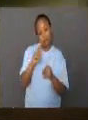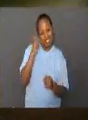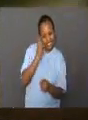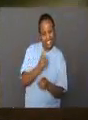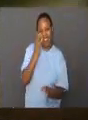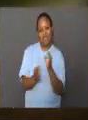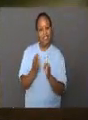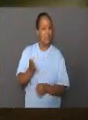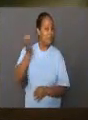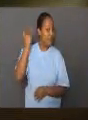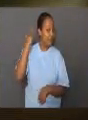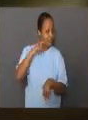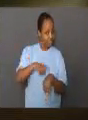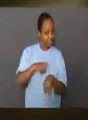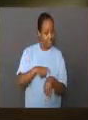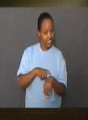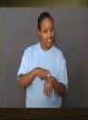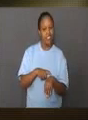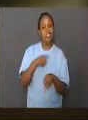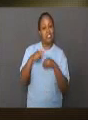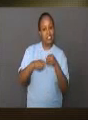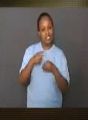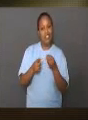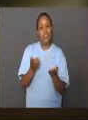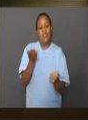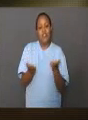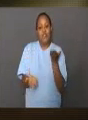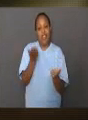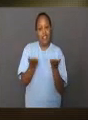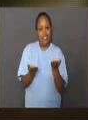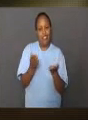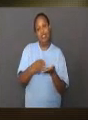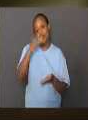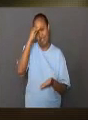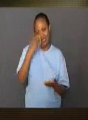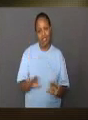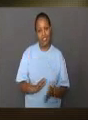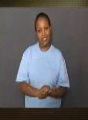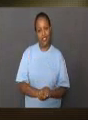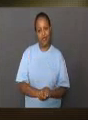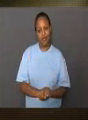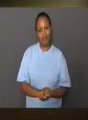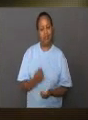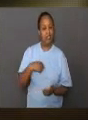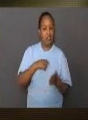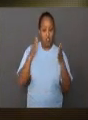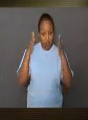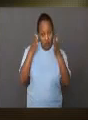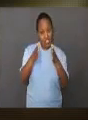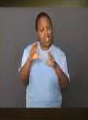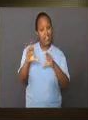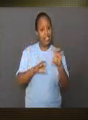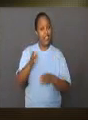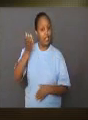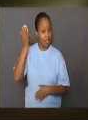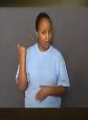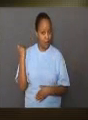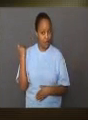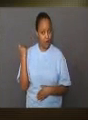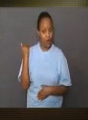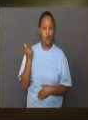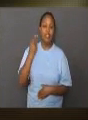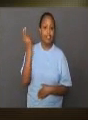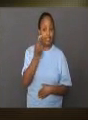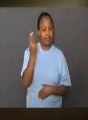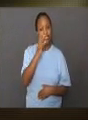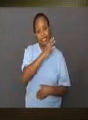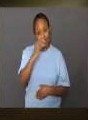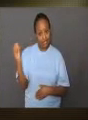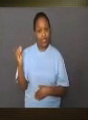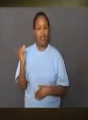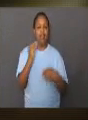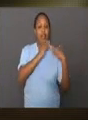last time we talked about fairness we focused on the importance of sharing benefits and burdens